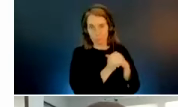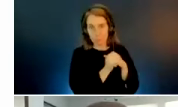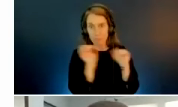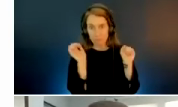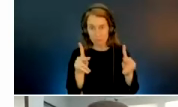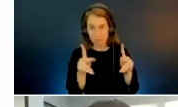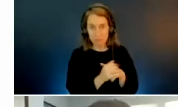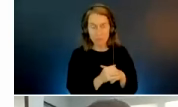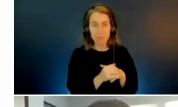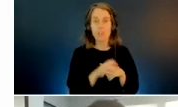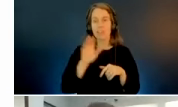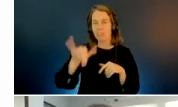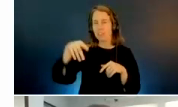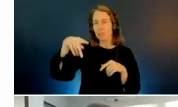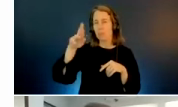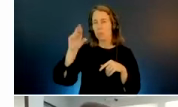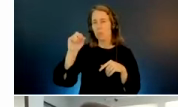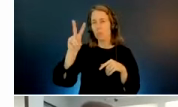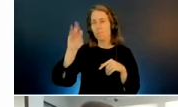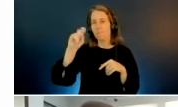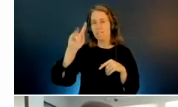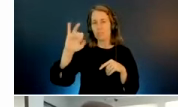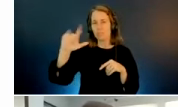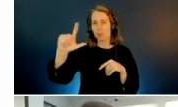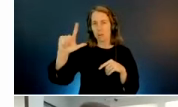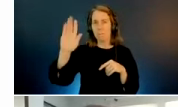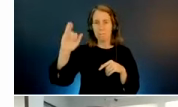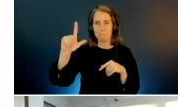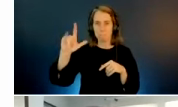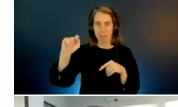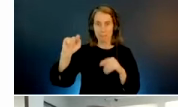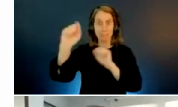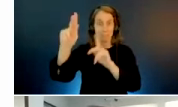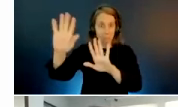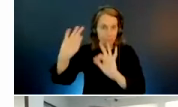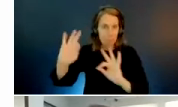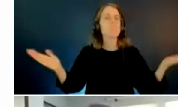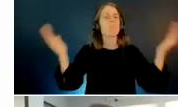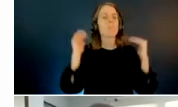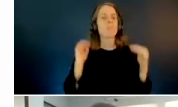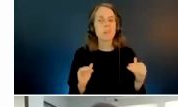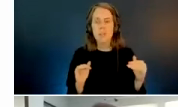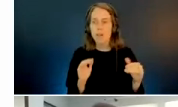and check how i'm doing on time pretty good um who can come with me to the polls um